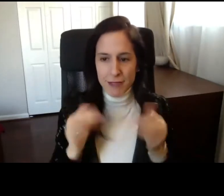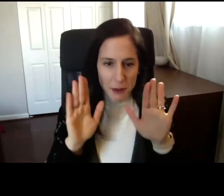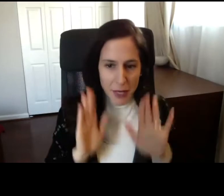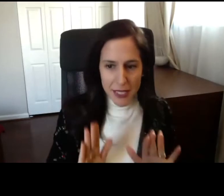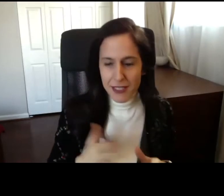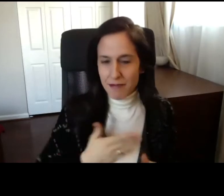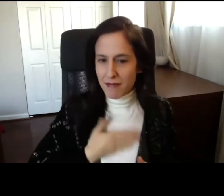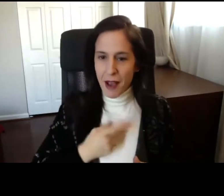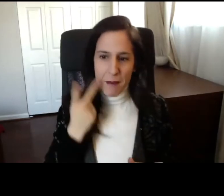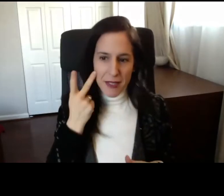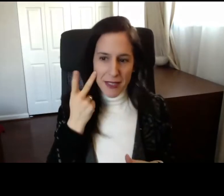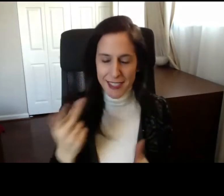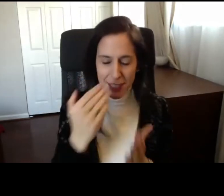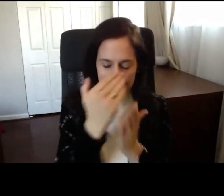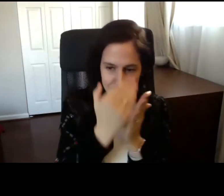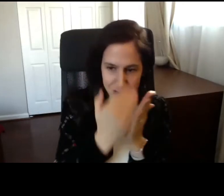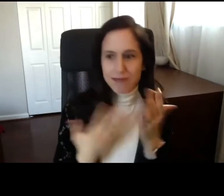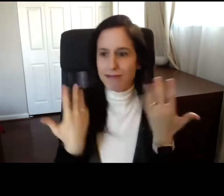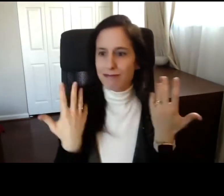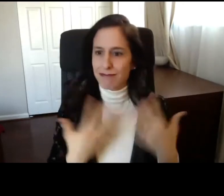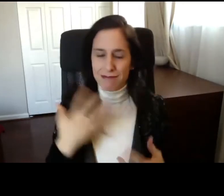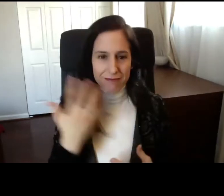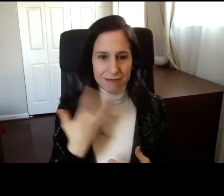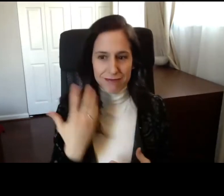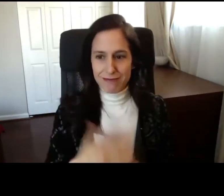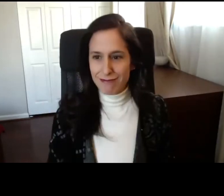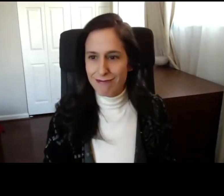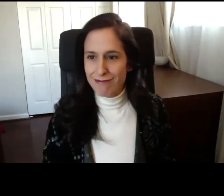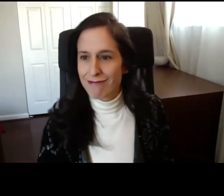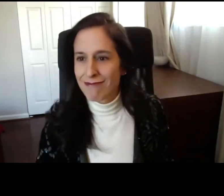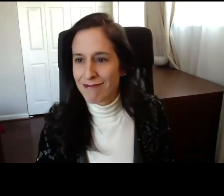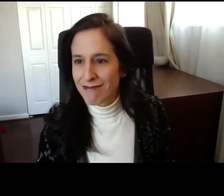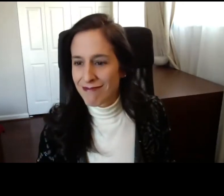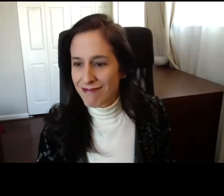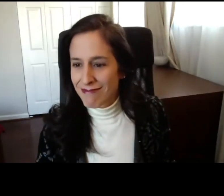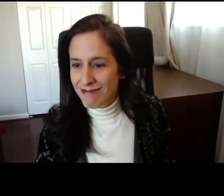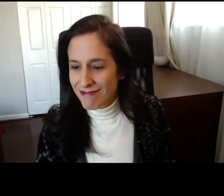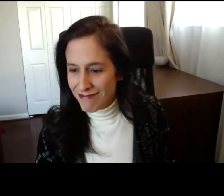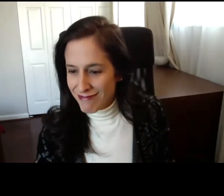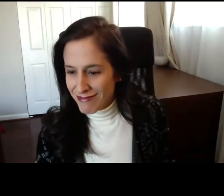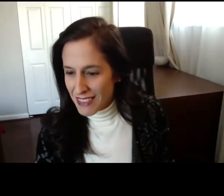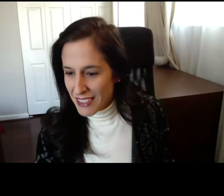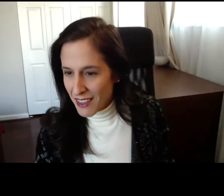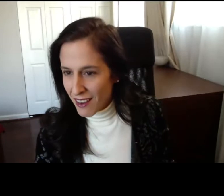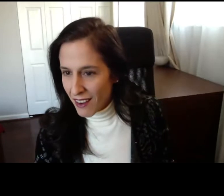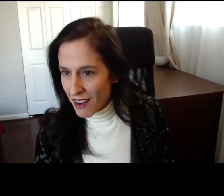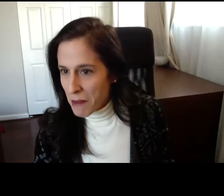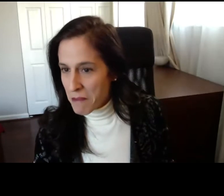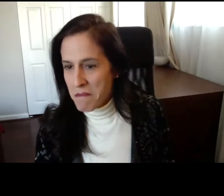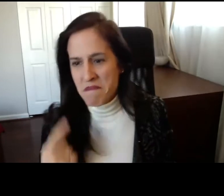it's great to have so many people joining us today it's great to see all of you here